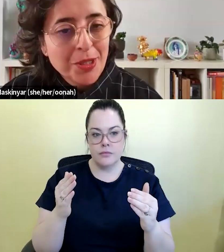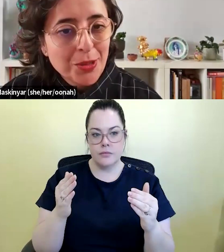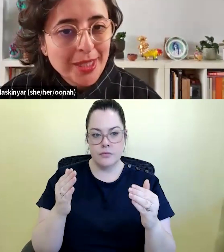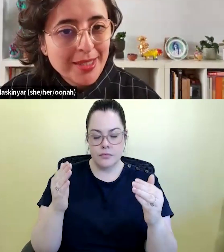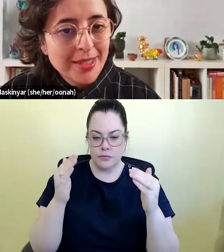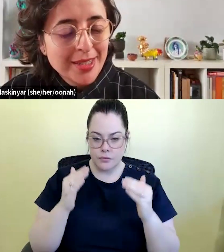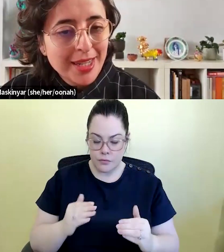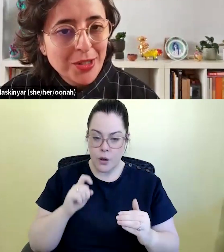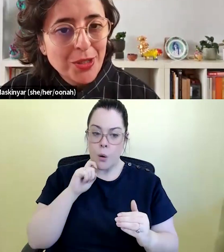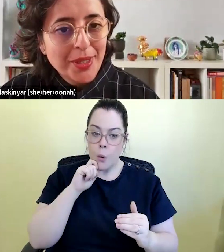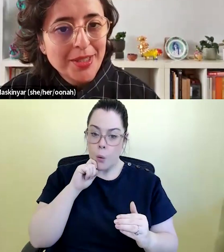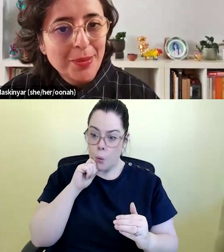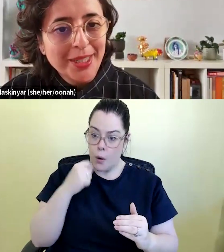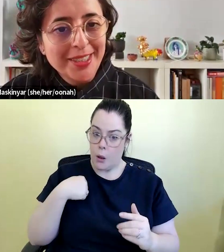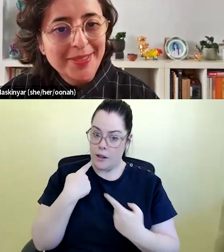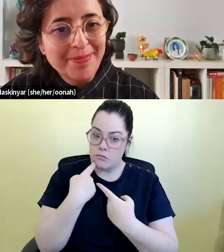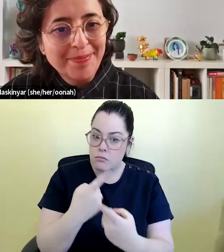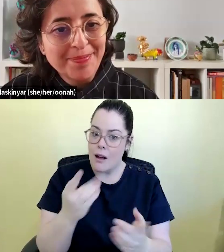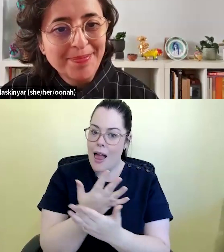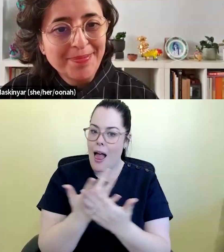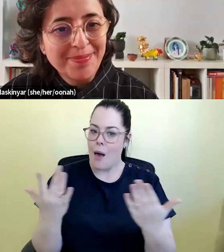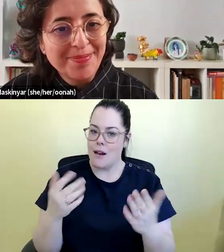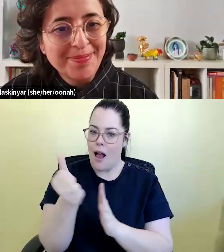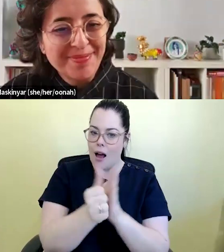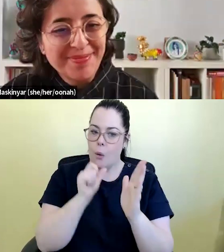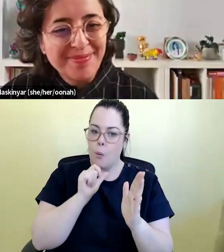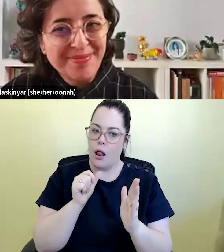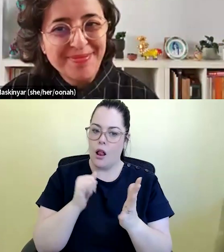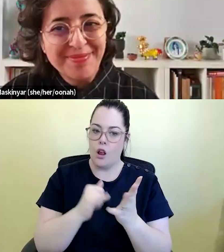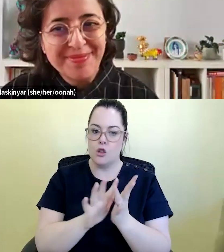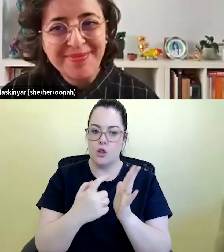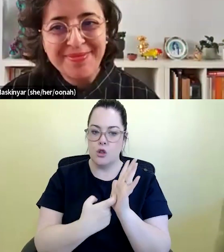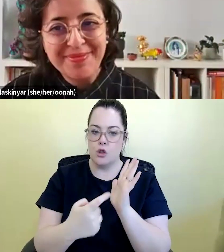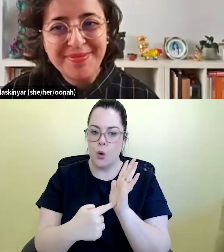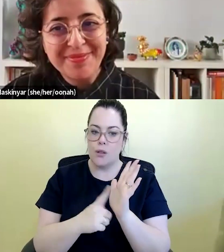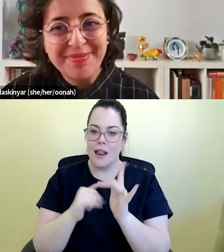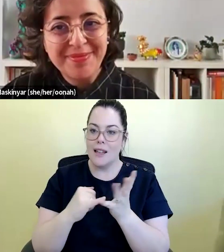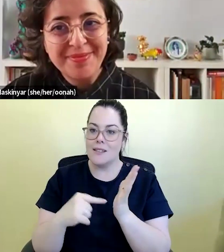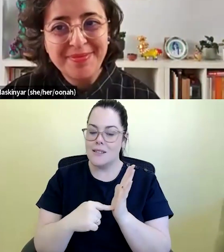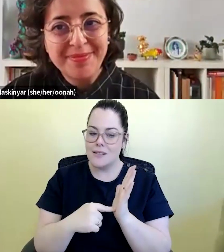be shortlisted to stage II at this point? >> Always. I think last year they wanted to